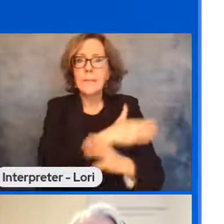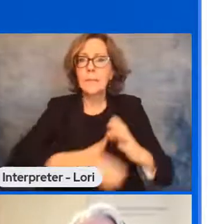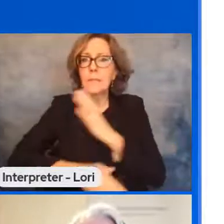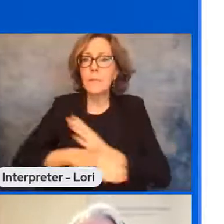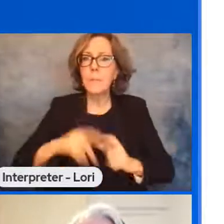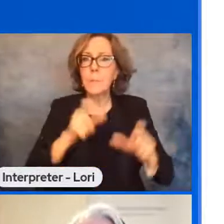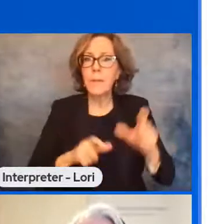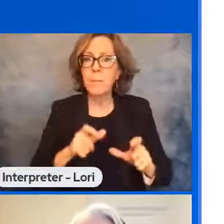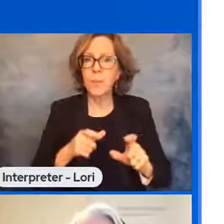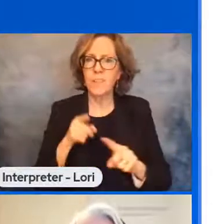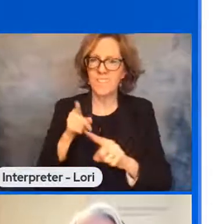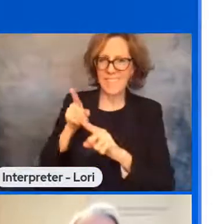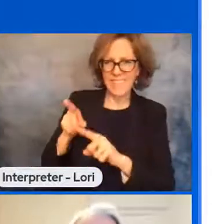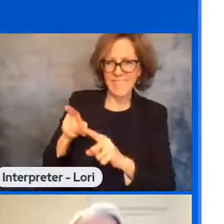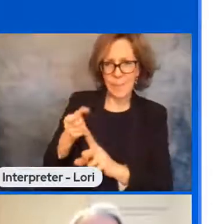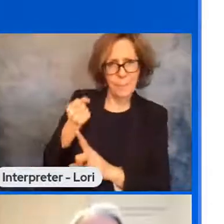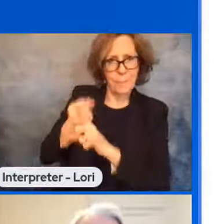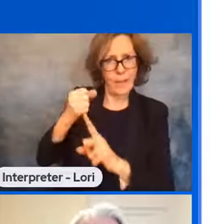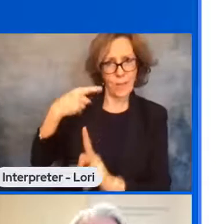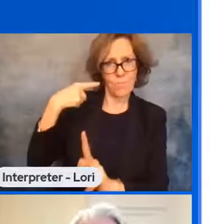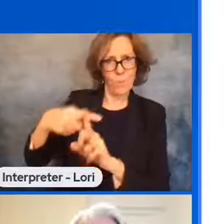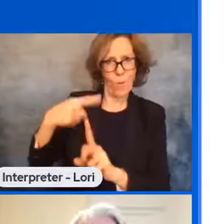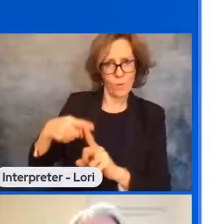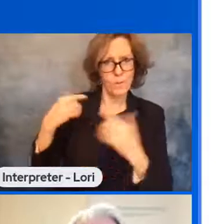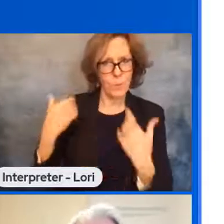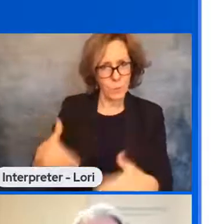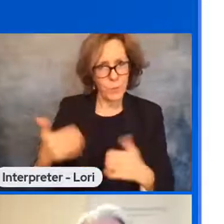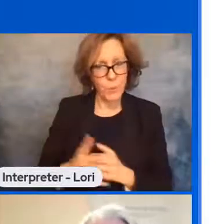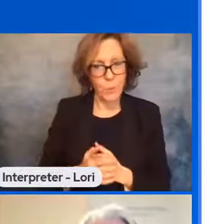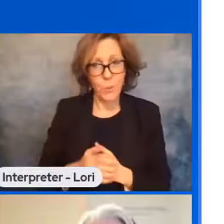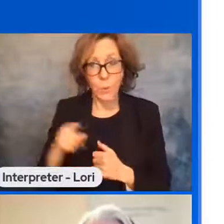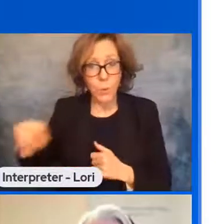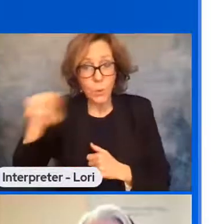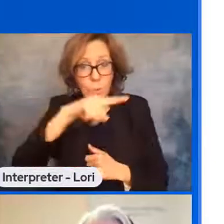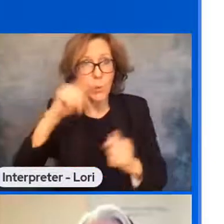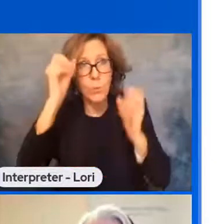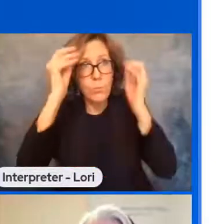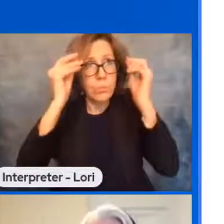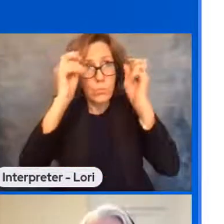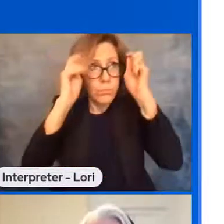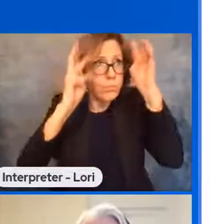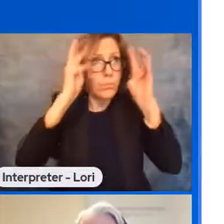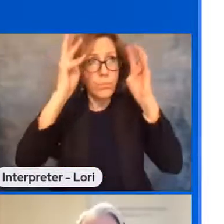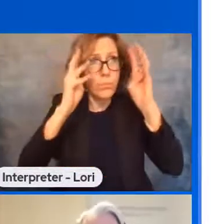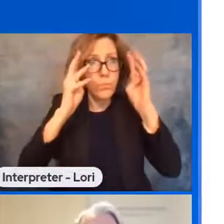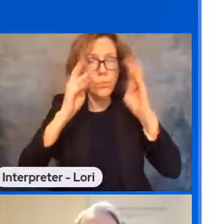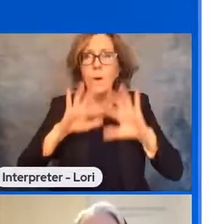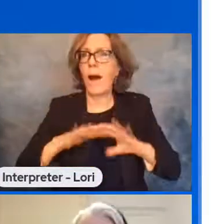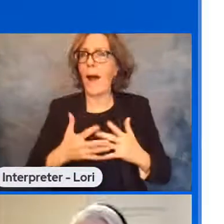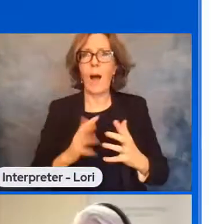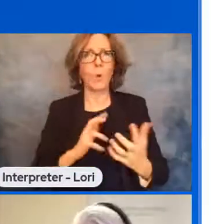and you create solutions that can just truly change people's lives. This is what brings me here this is